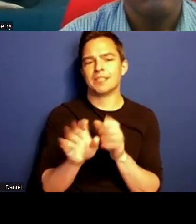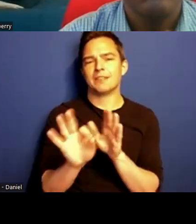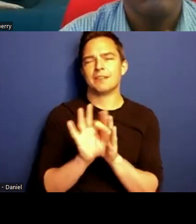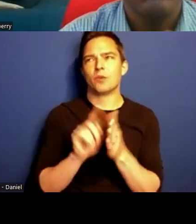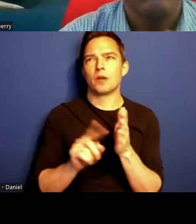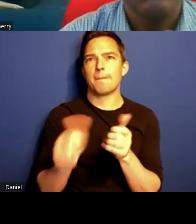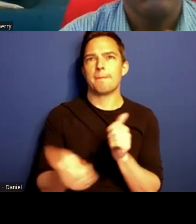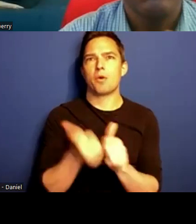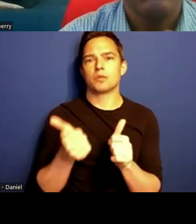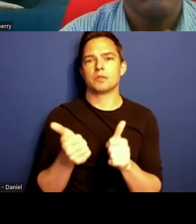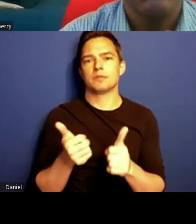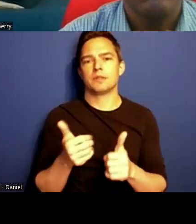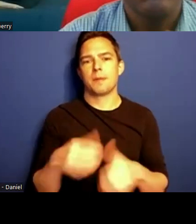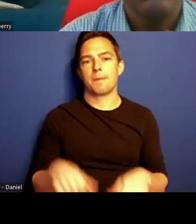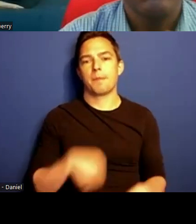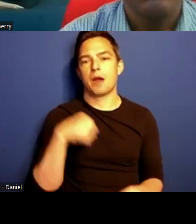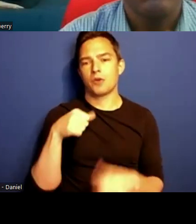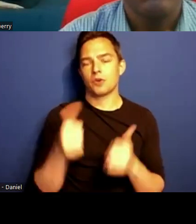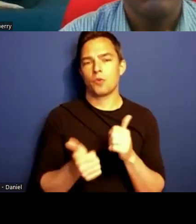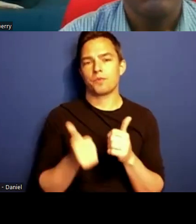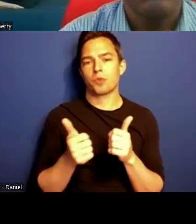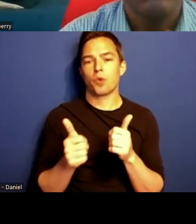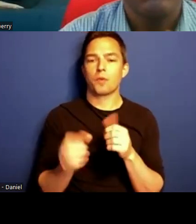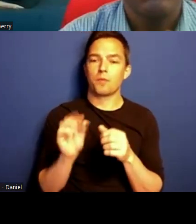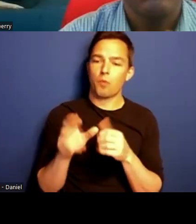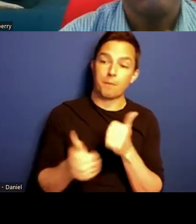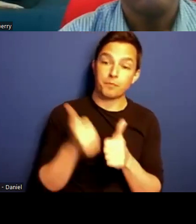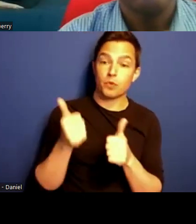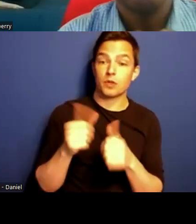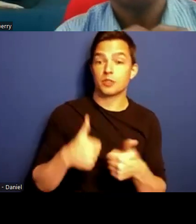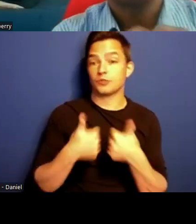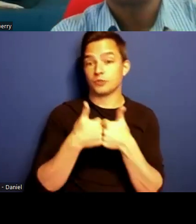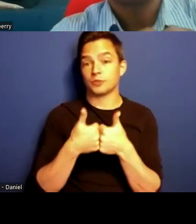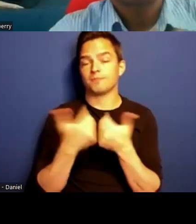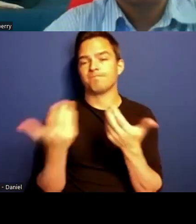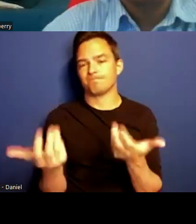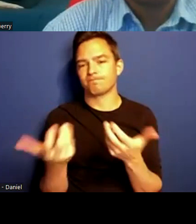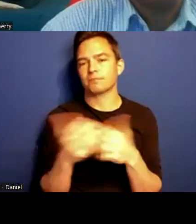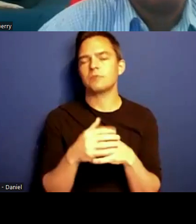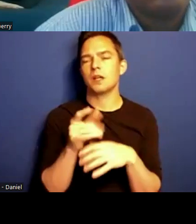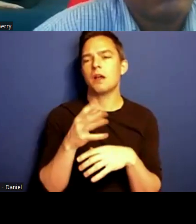think was kind of most challenging. And I think I'll be just kind of speaking on generalities,